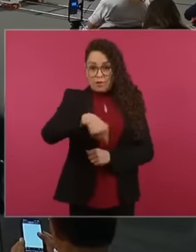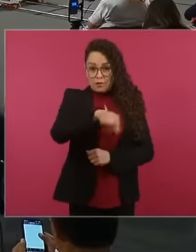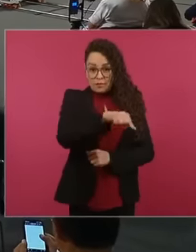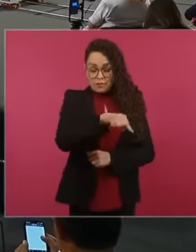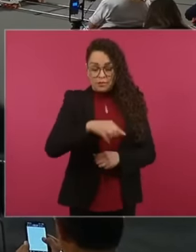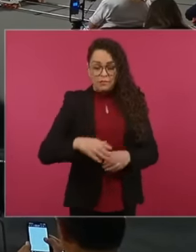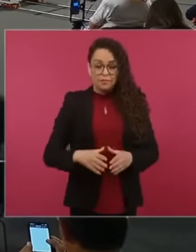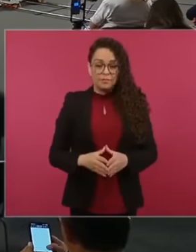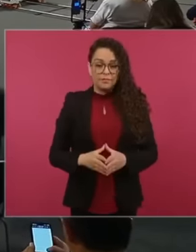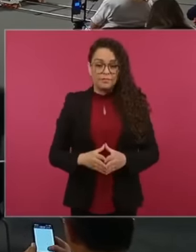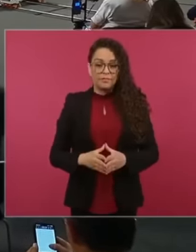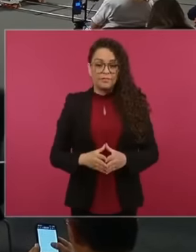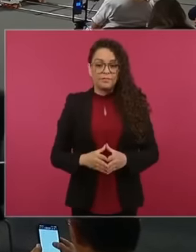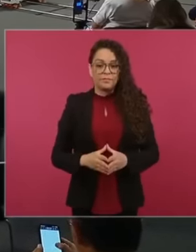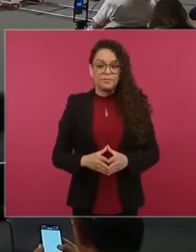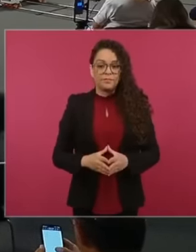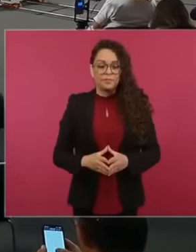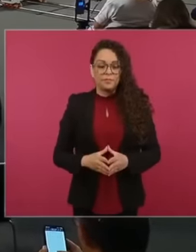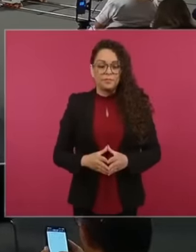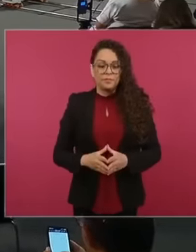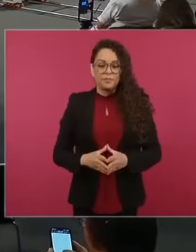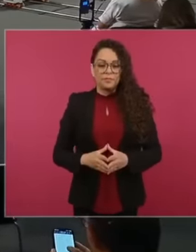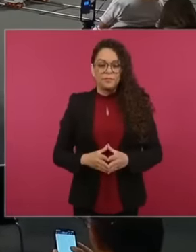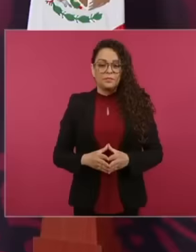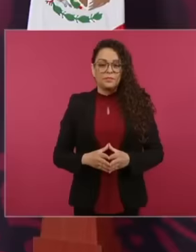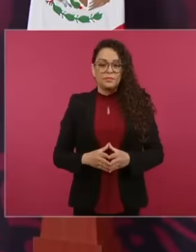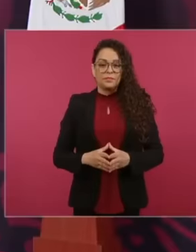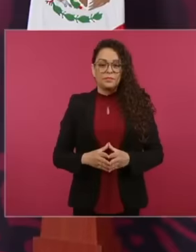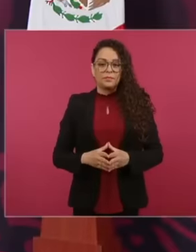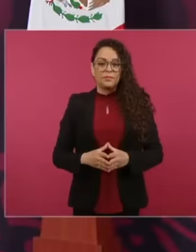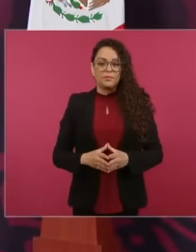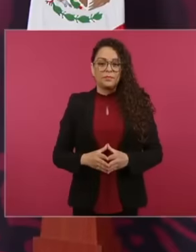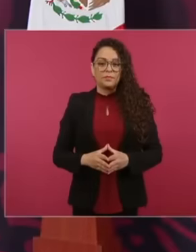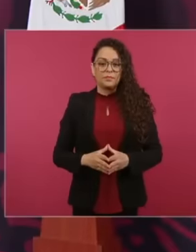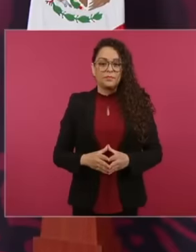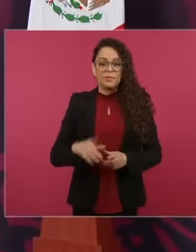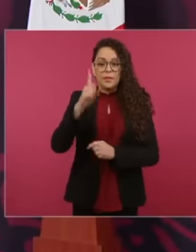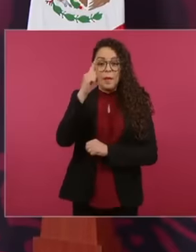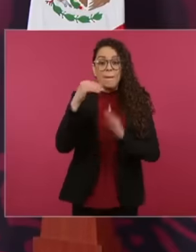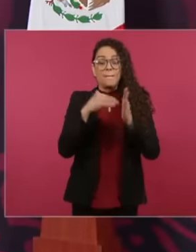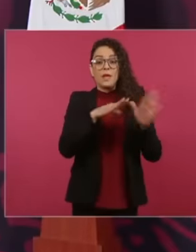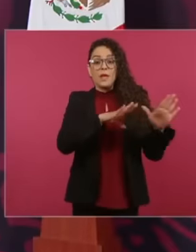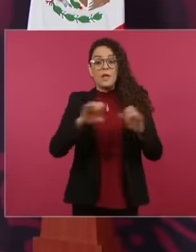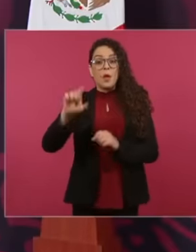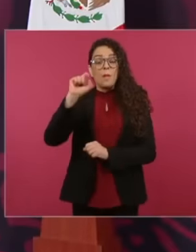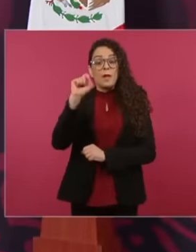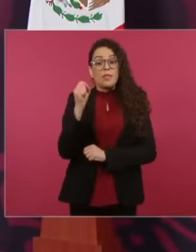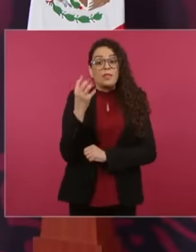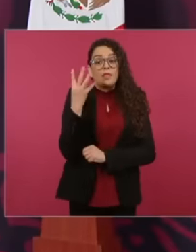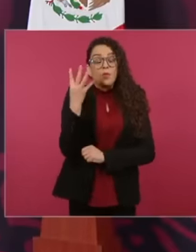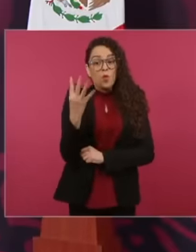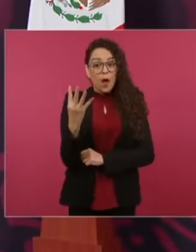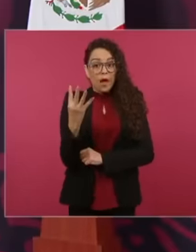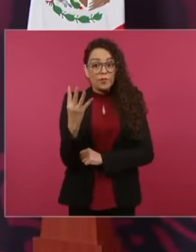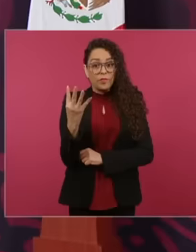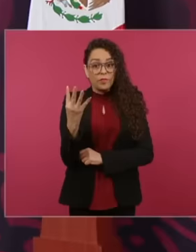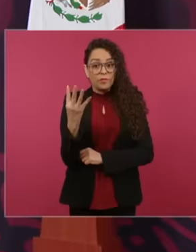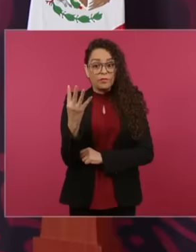It is from 24 to 10 years after the invasion of